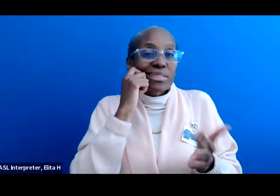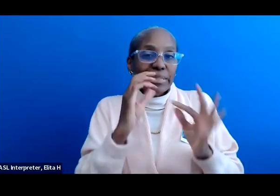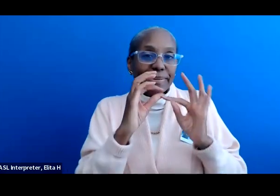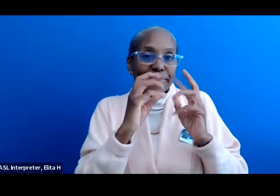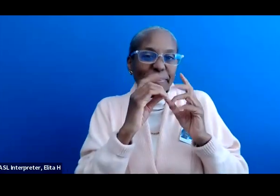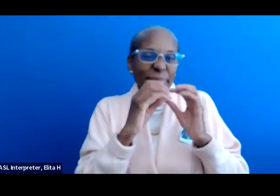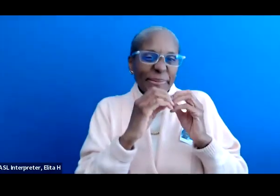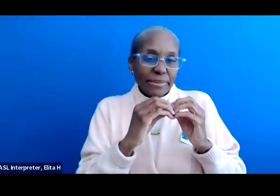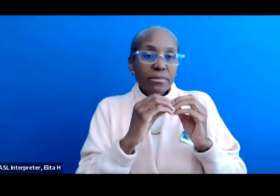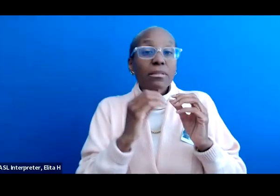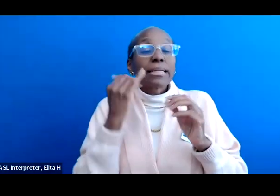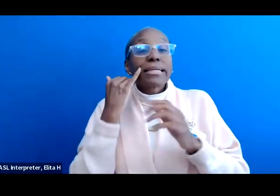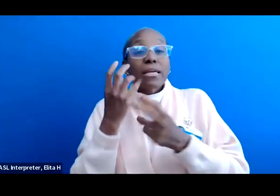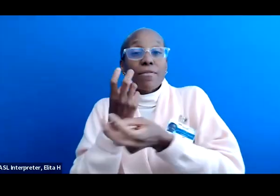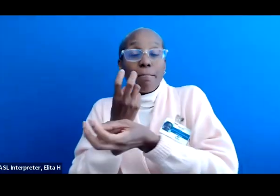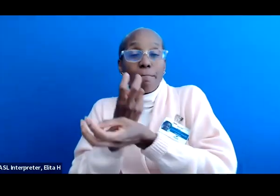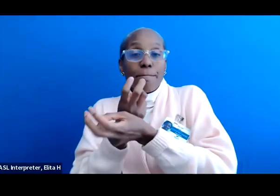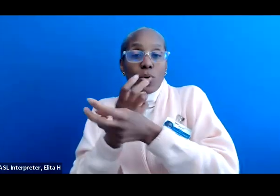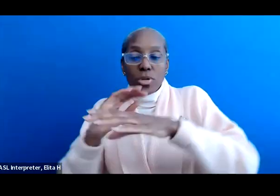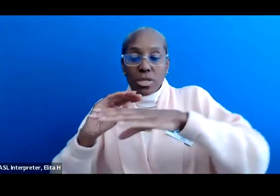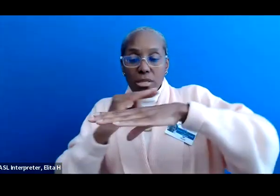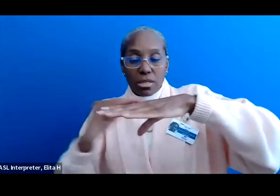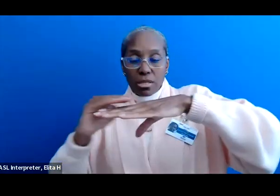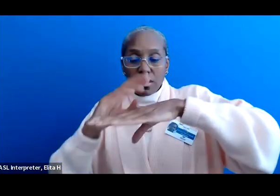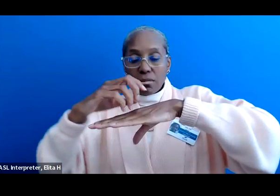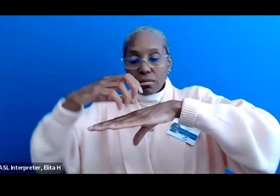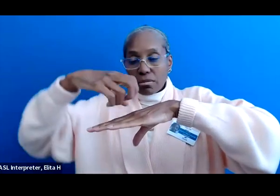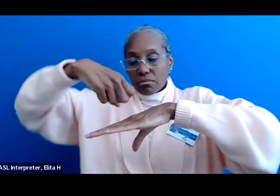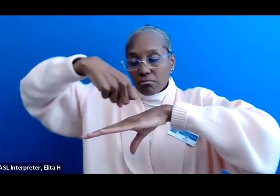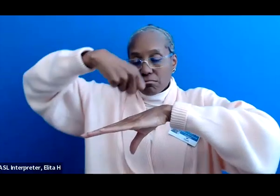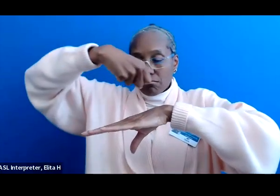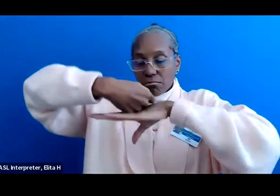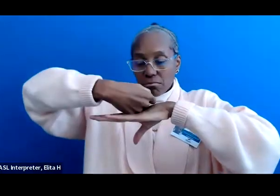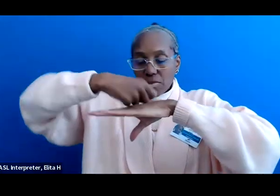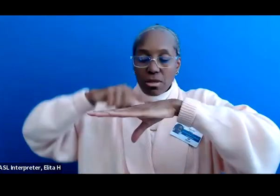because when your bony prominences rest on a nice tissuey muscle,